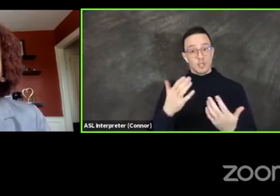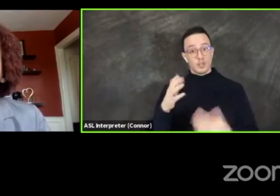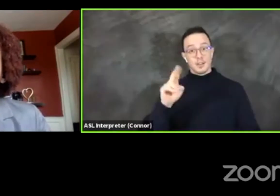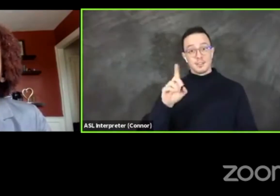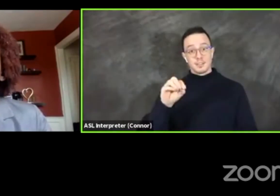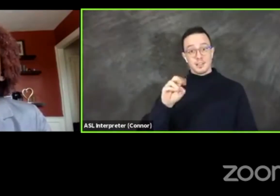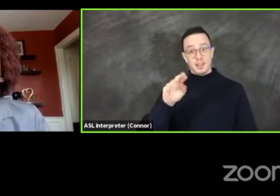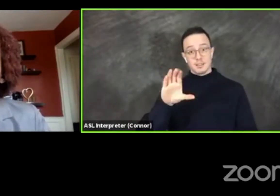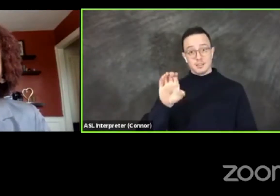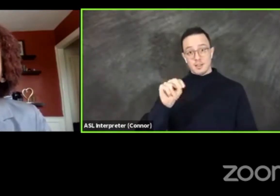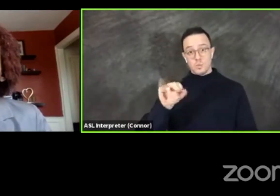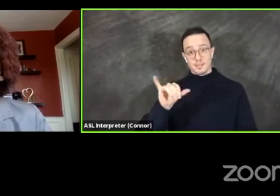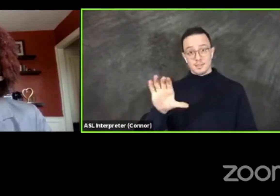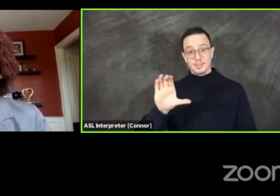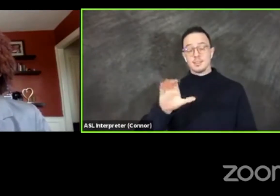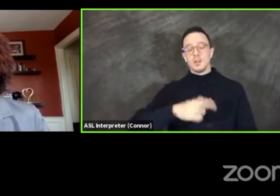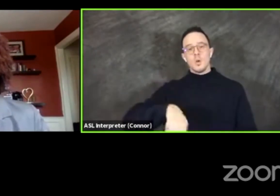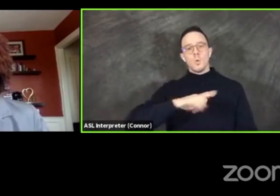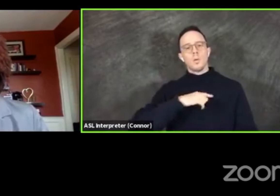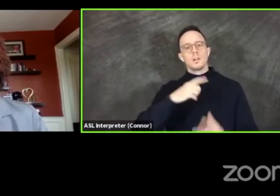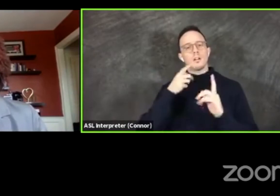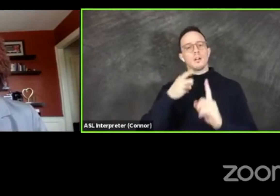AMPLIFY THE VOICES AND AUTONOMY OF DISABLED PEOPLE THROUGH